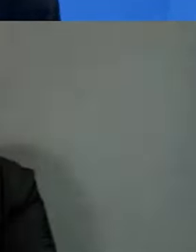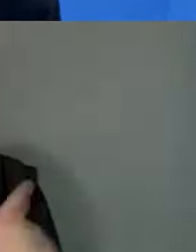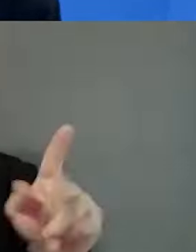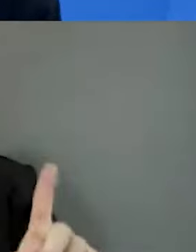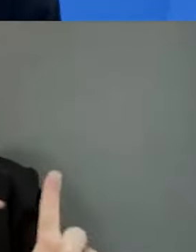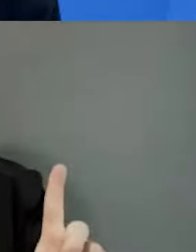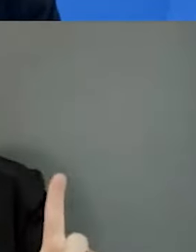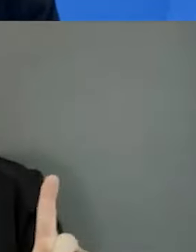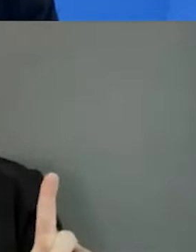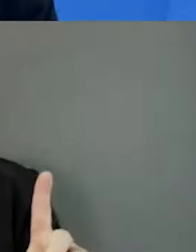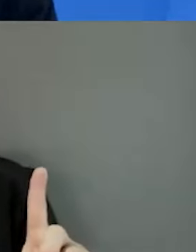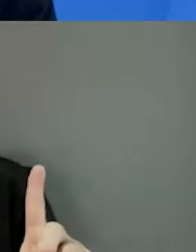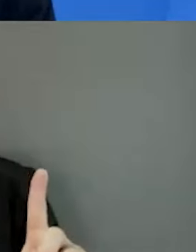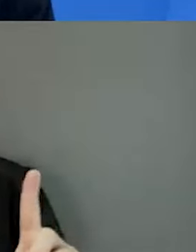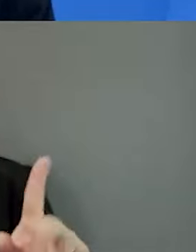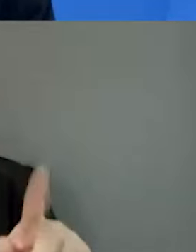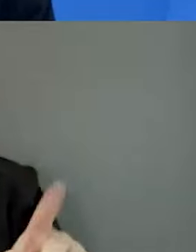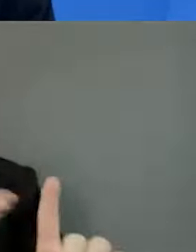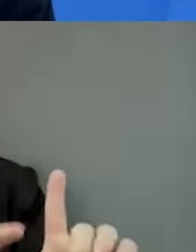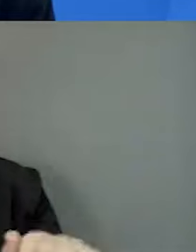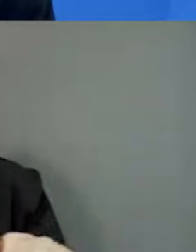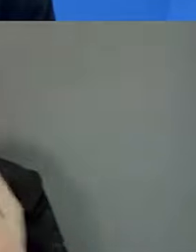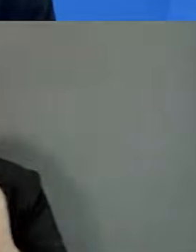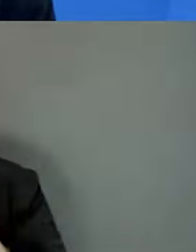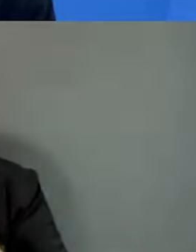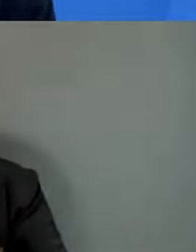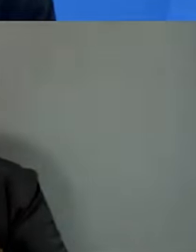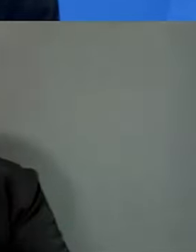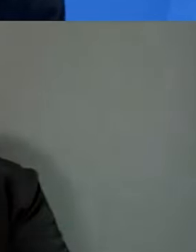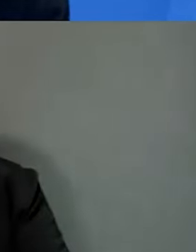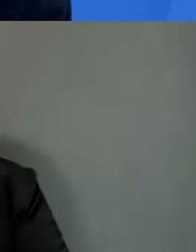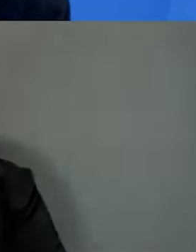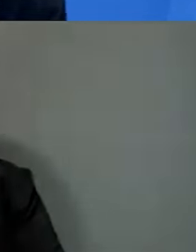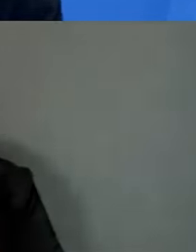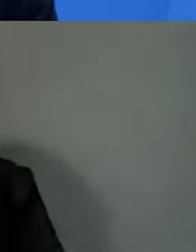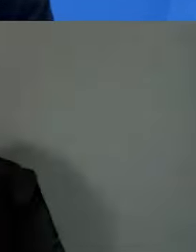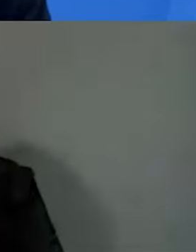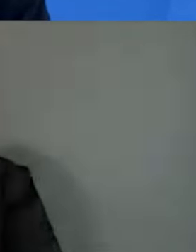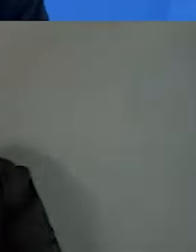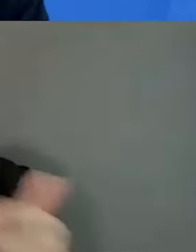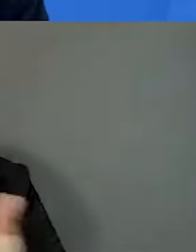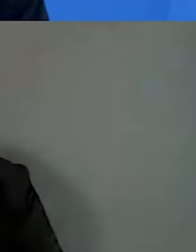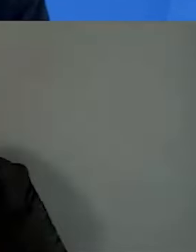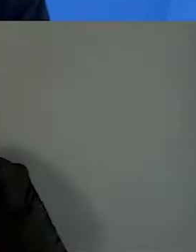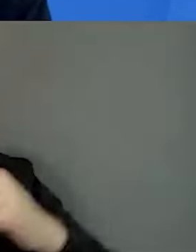been a party to a Malign foreign talent recruitment program, but they no longer had that affiliation.